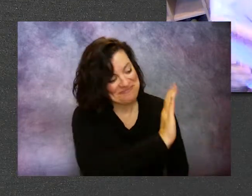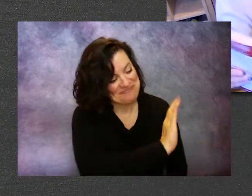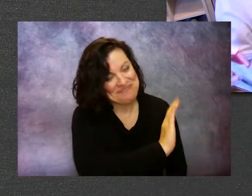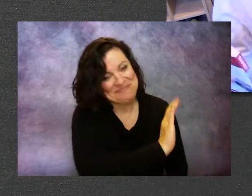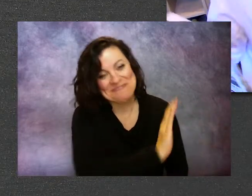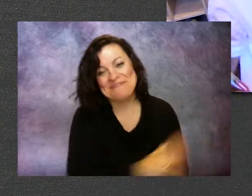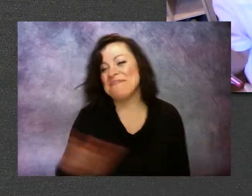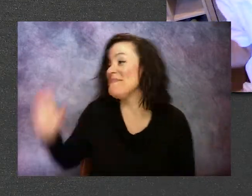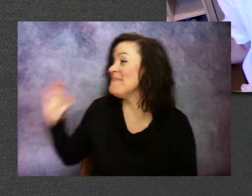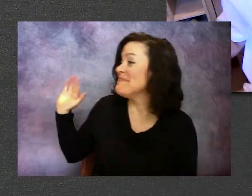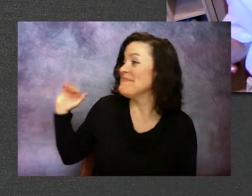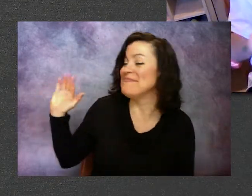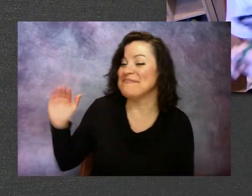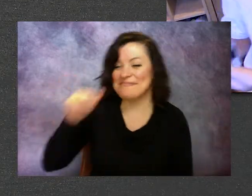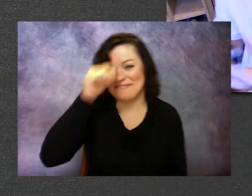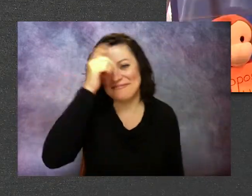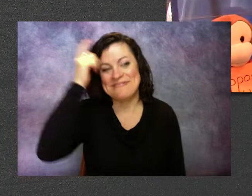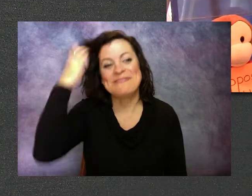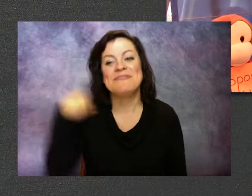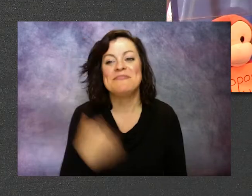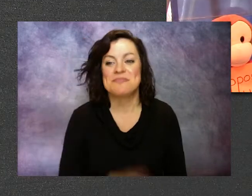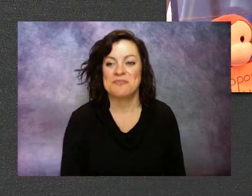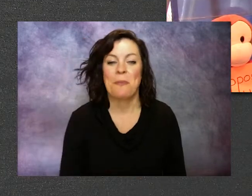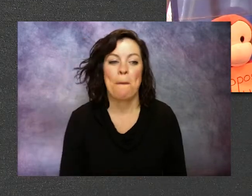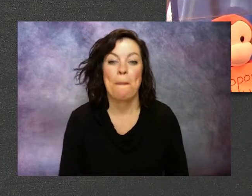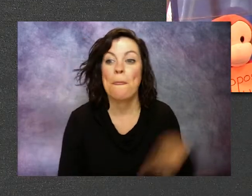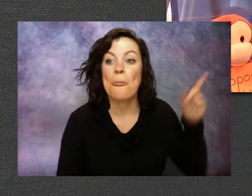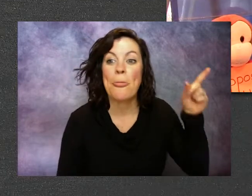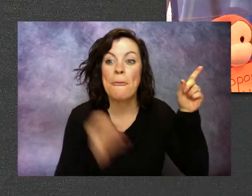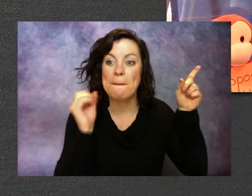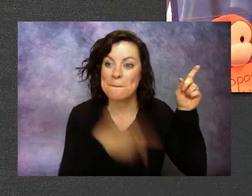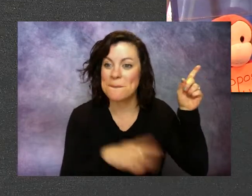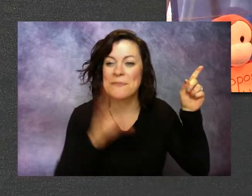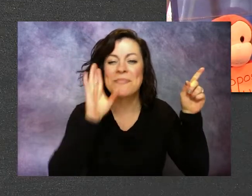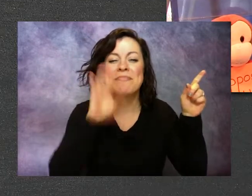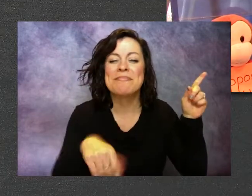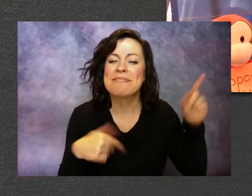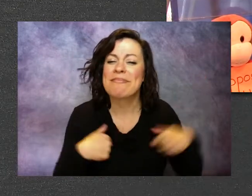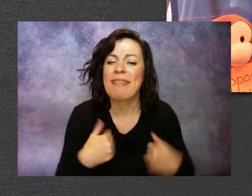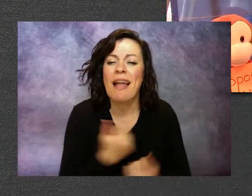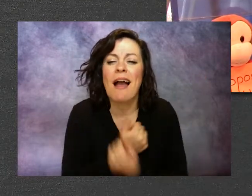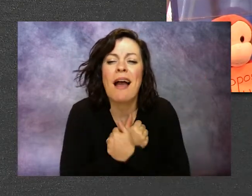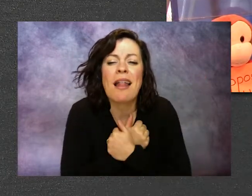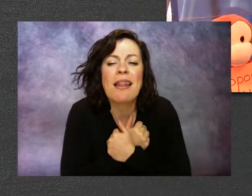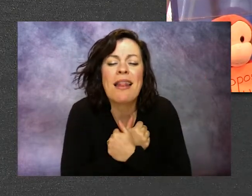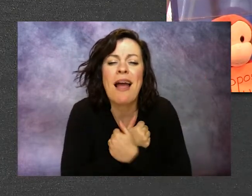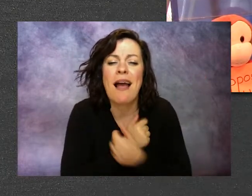And take, don't forget to take your puppet. Okay. You know, I just absolutely love it when my friends stop over and I can do